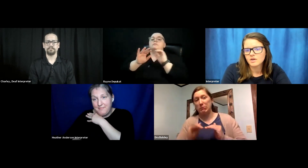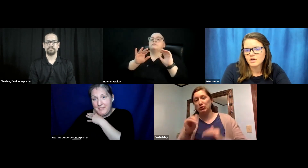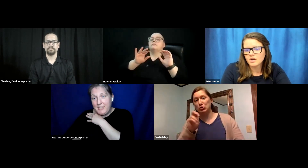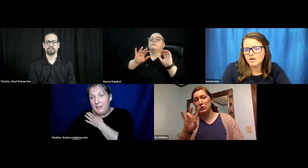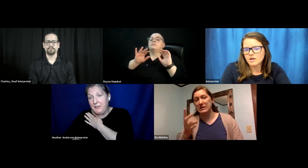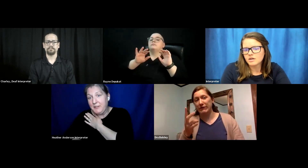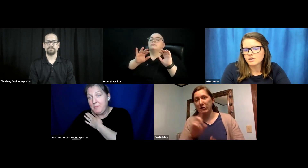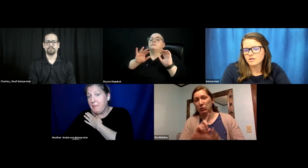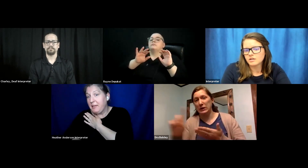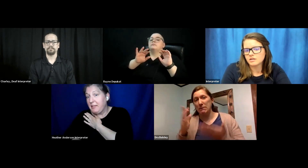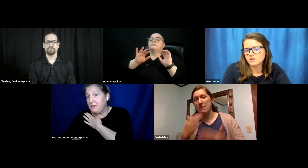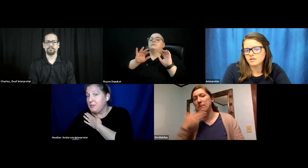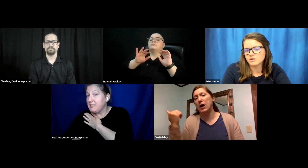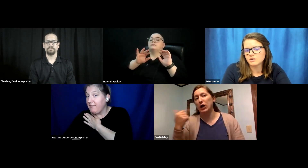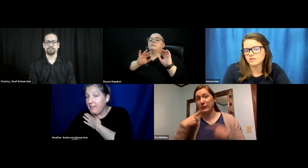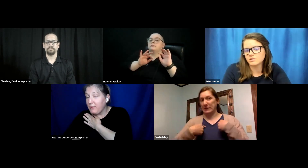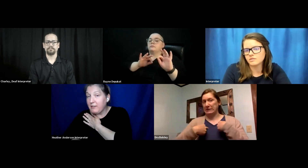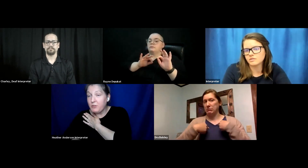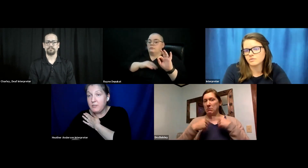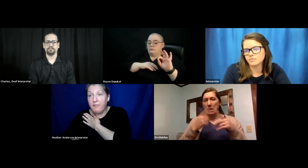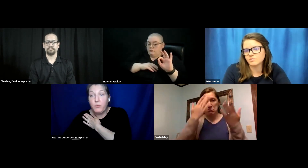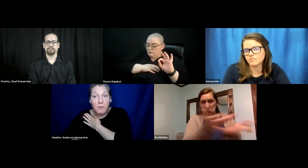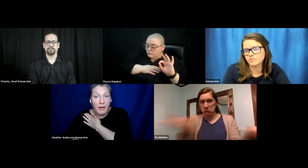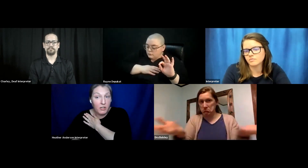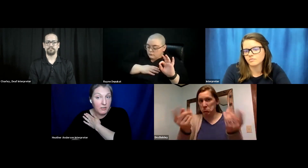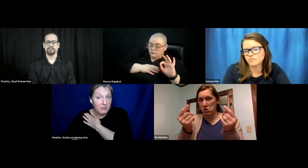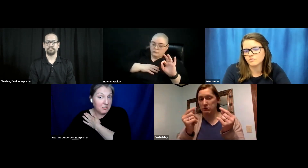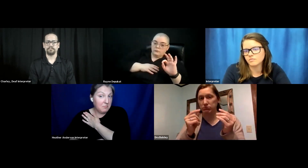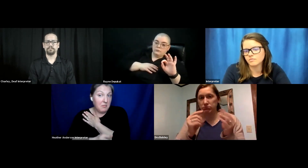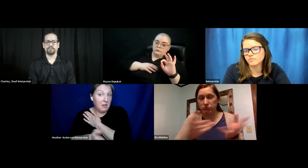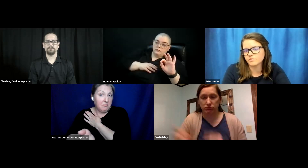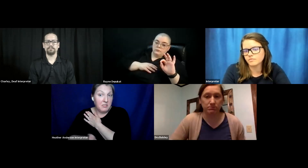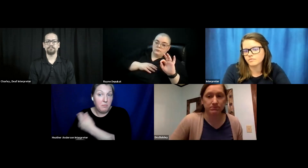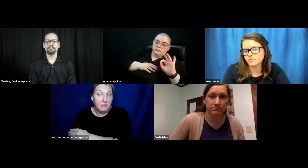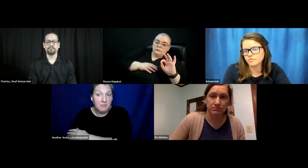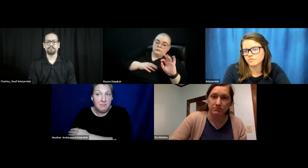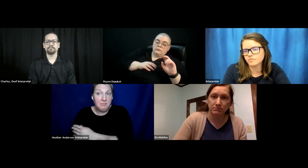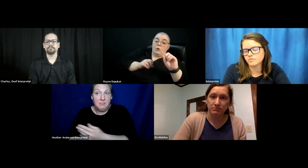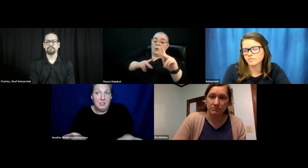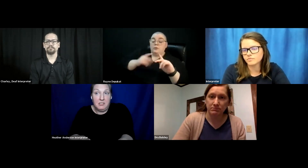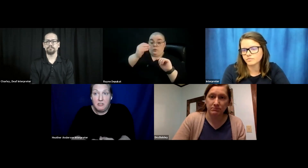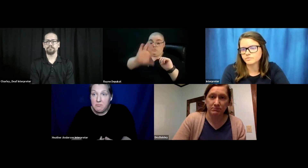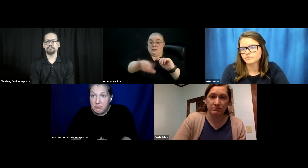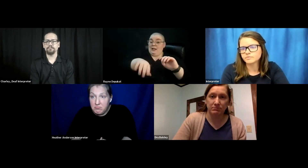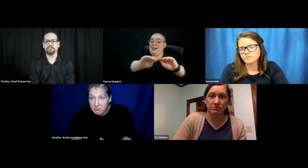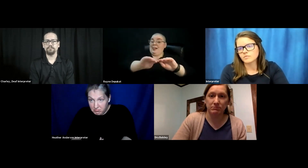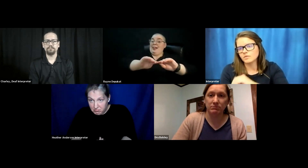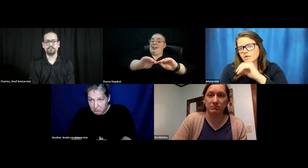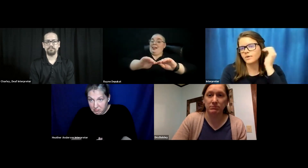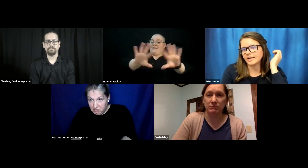Okay. So, maybe June 7 the week of June 7 will be better. Just open to discussion.